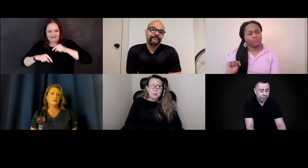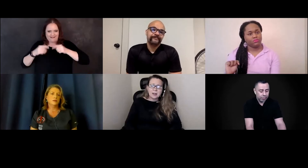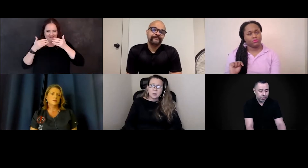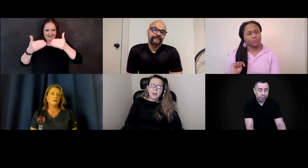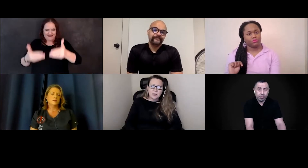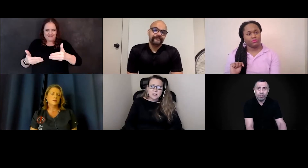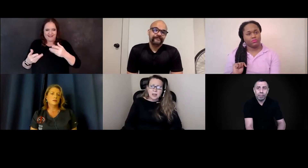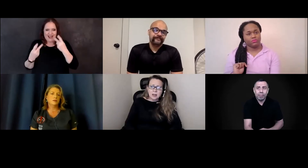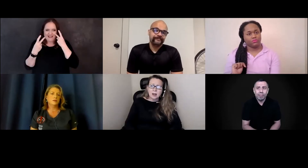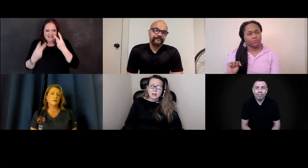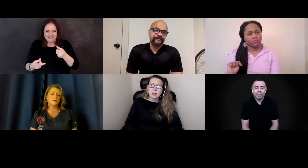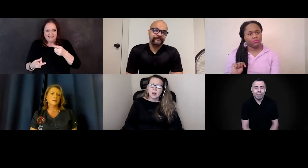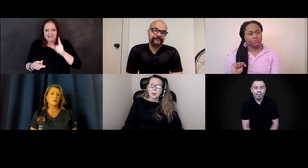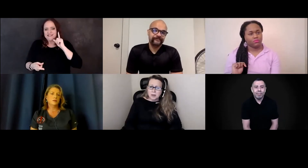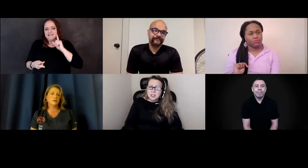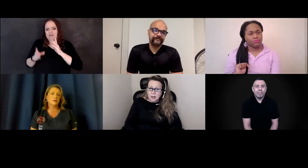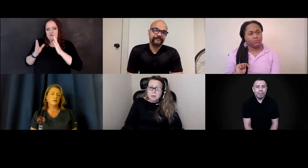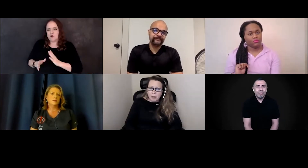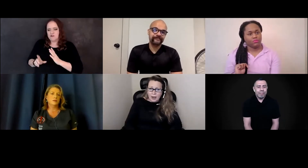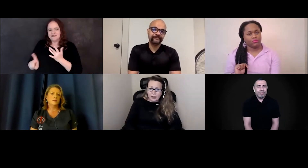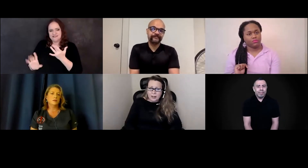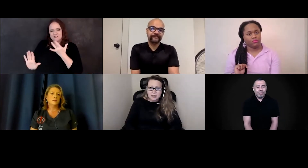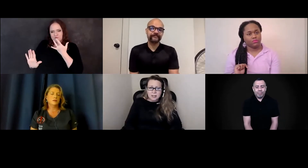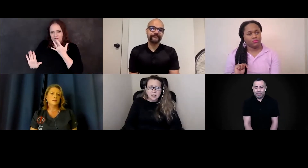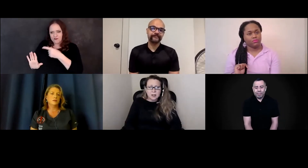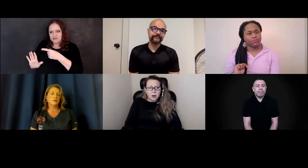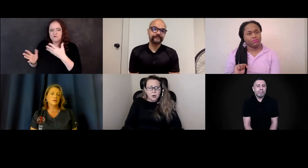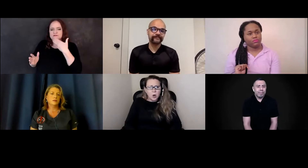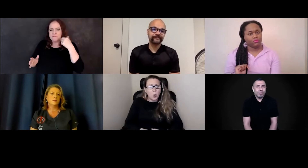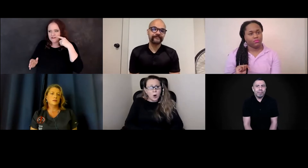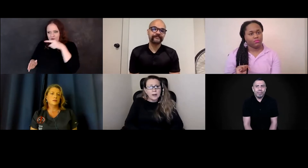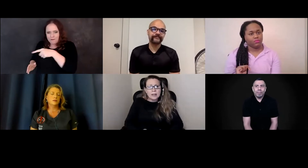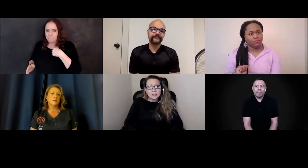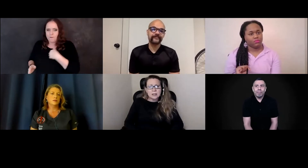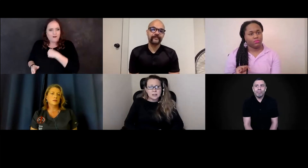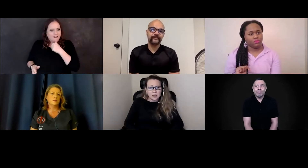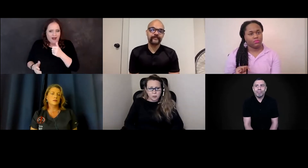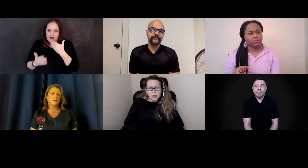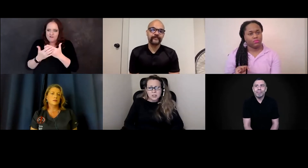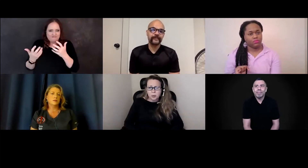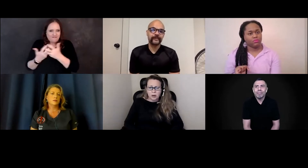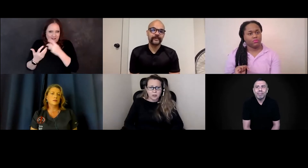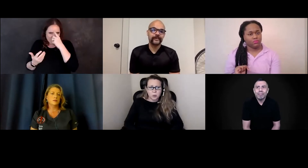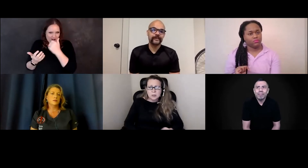But we have to take a bunch of steps back and see, you know, what is the deaf person's preference, what's best for them?